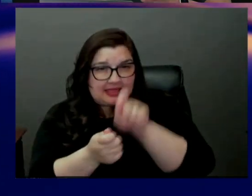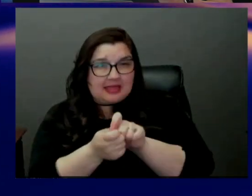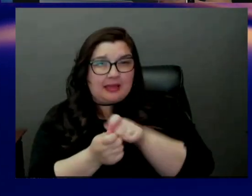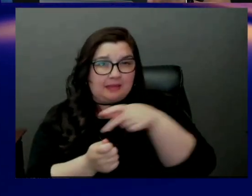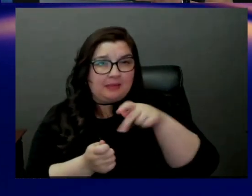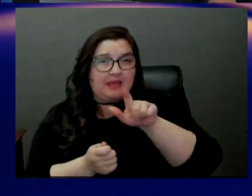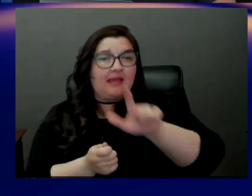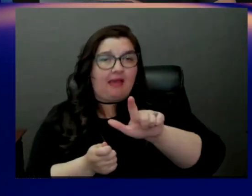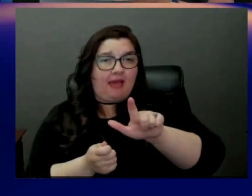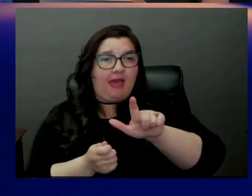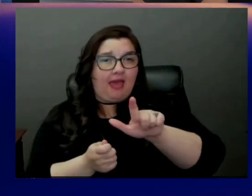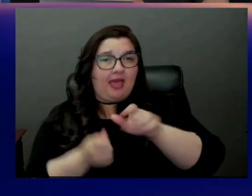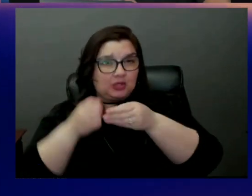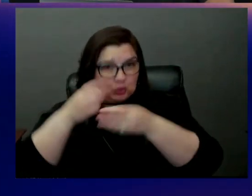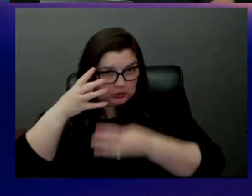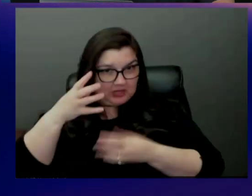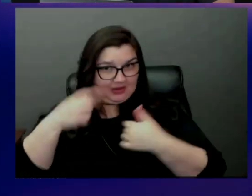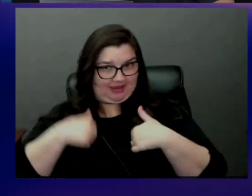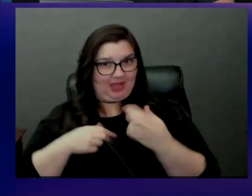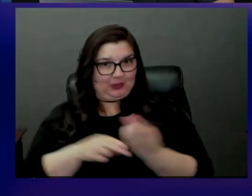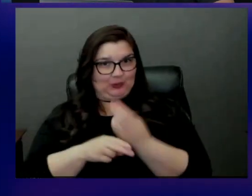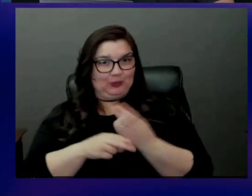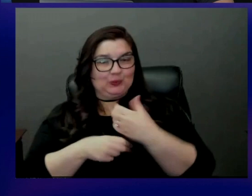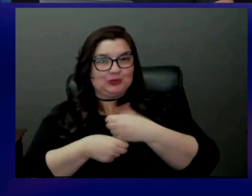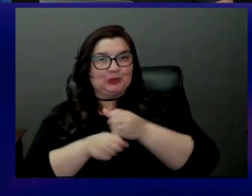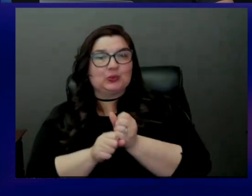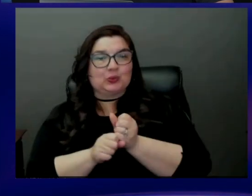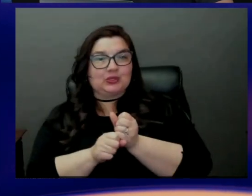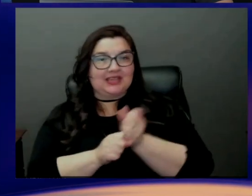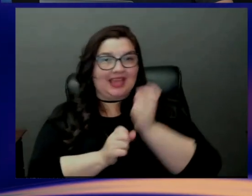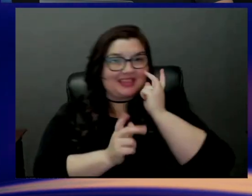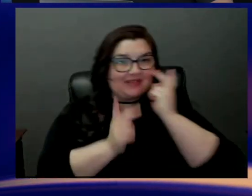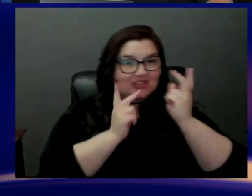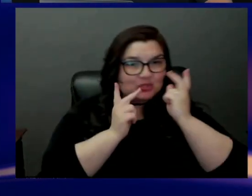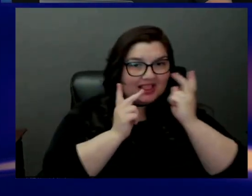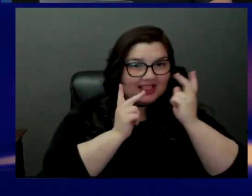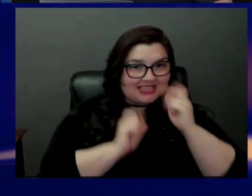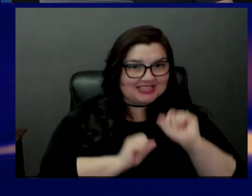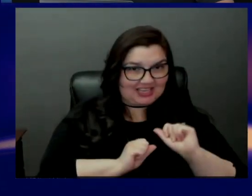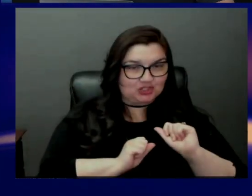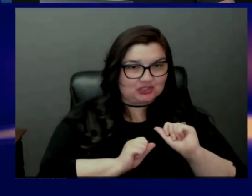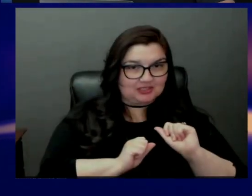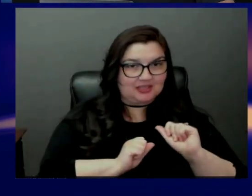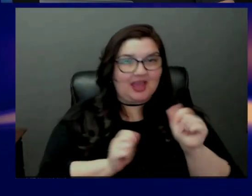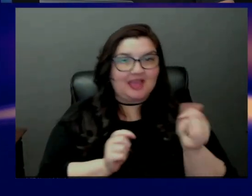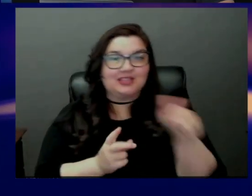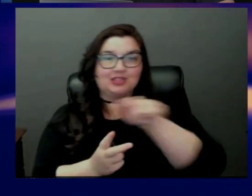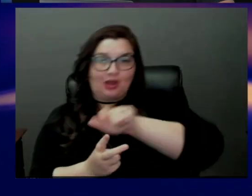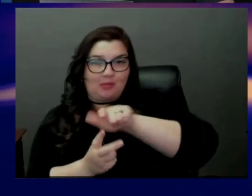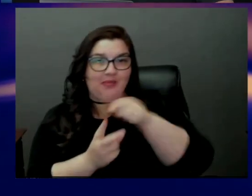the exact query that I use to create this visualization and then toggle back and forth between those two